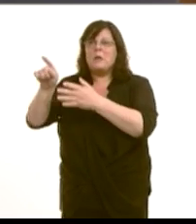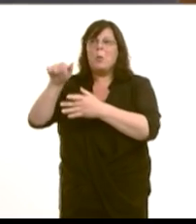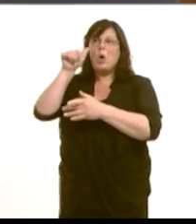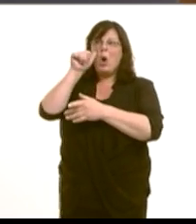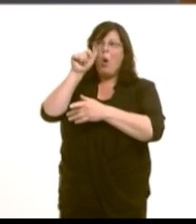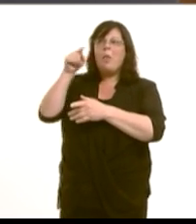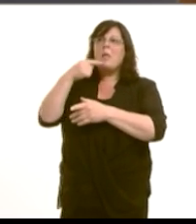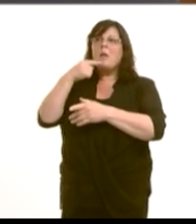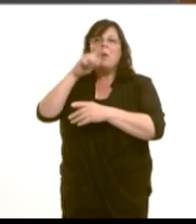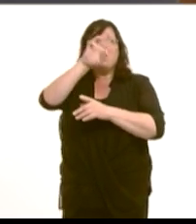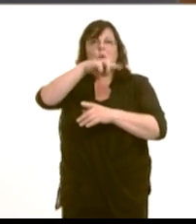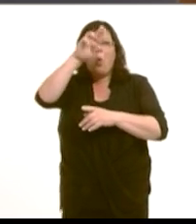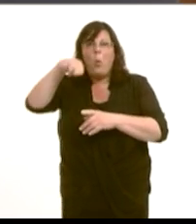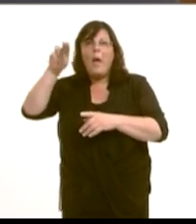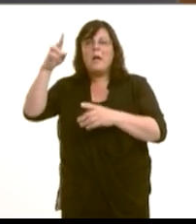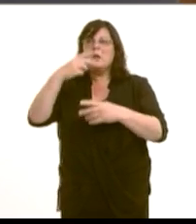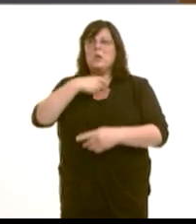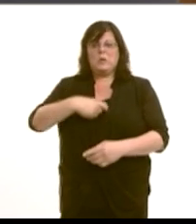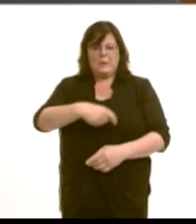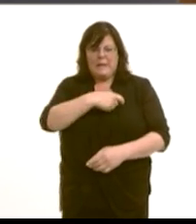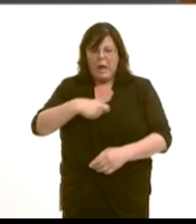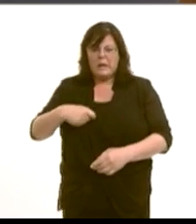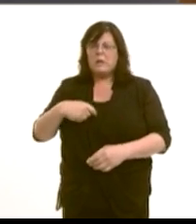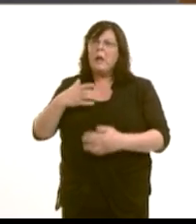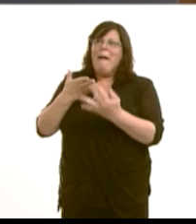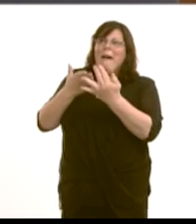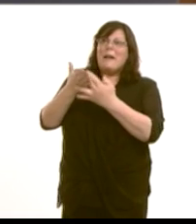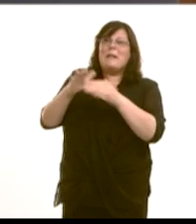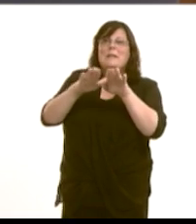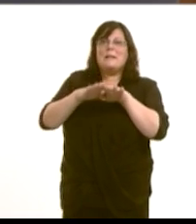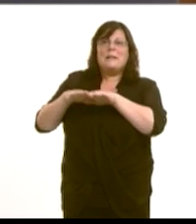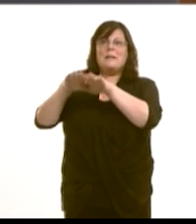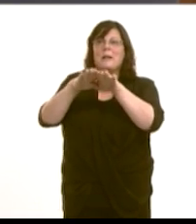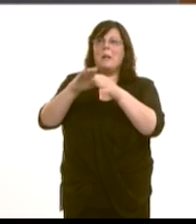Norway havenít done it; Switzerland havenít been able to do it. It is simply the EEA model.